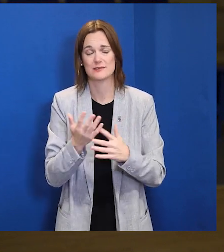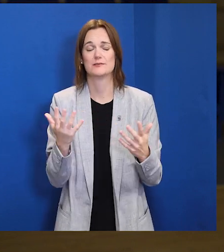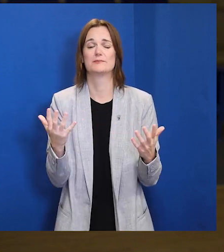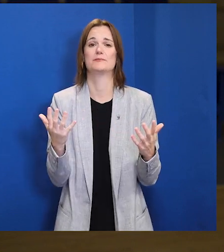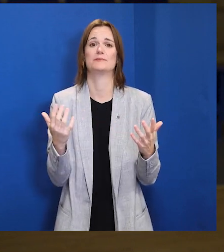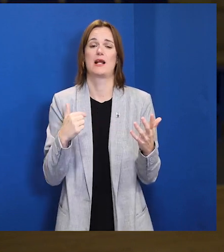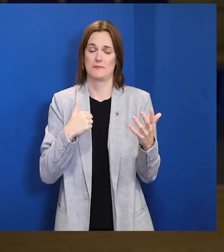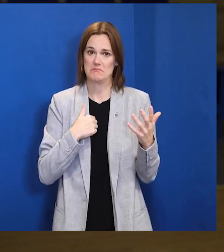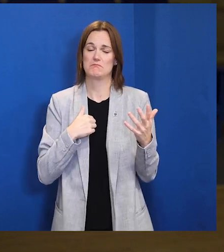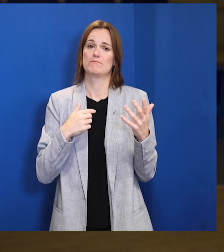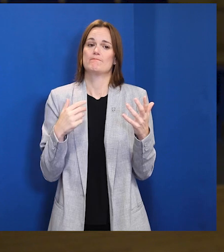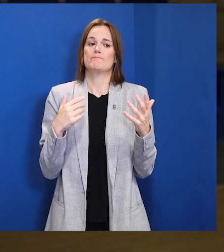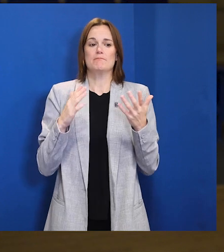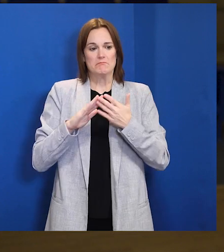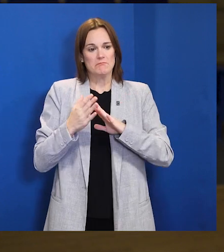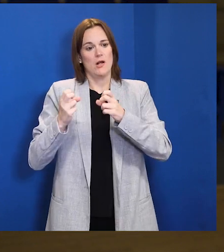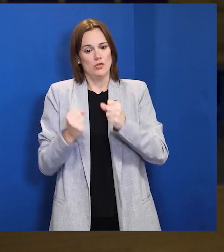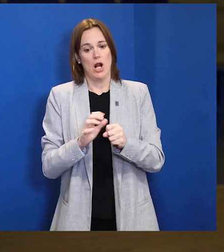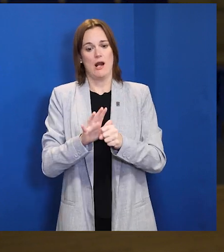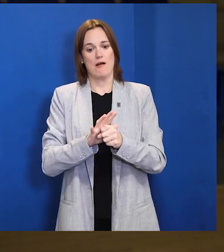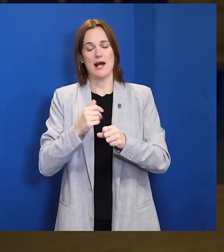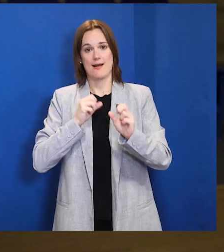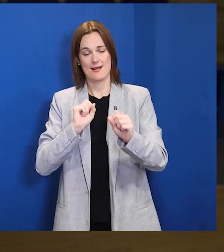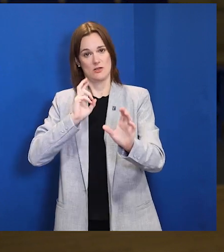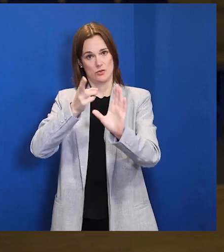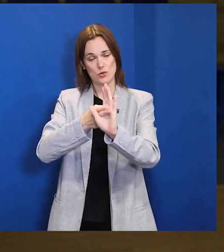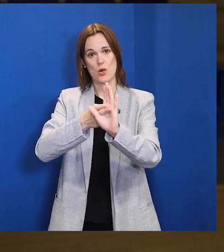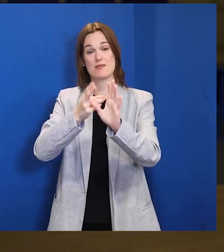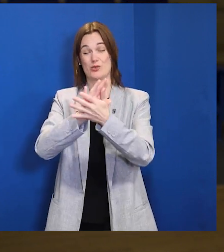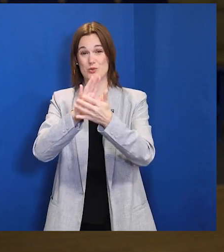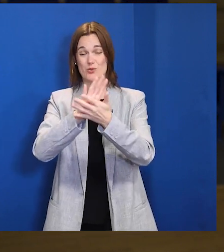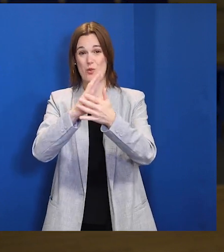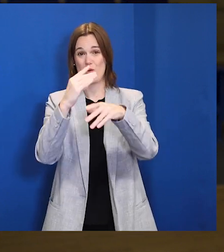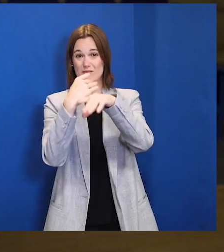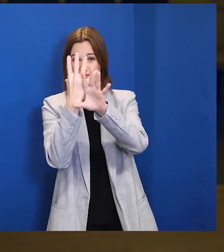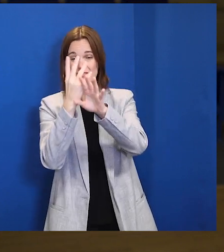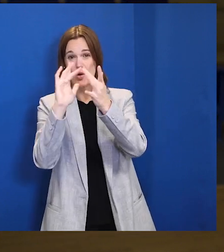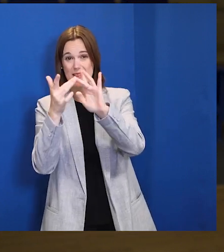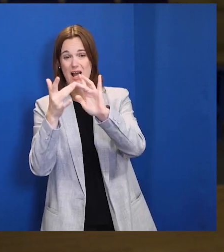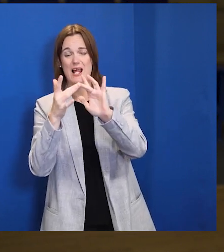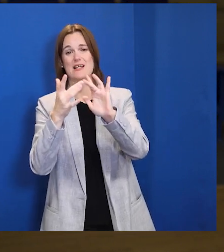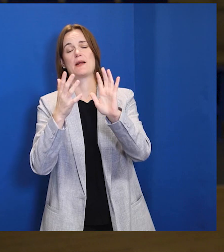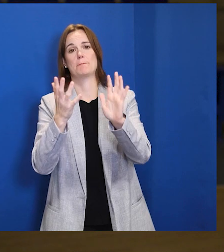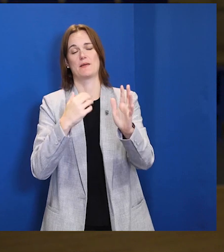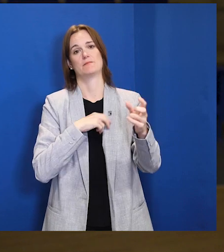last year in the program, I somehow gained the strength. to attend virtual classes and still be with family